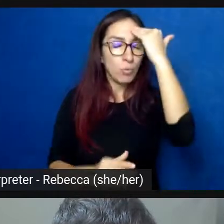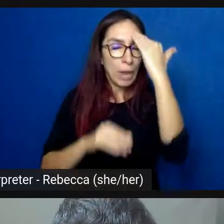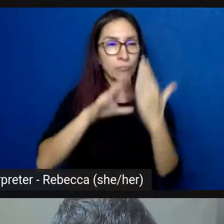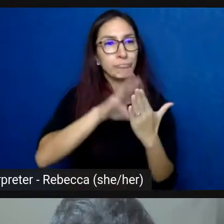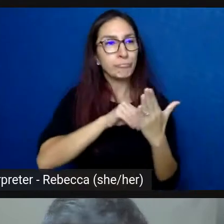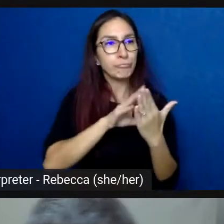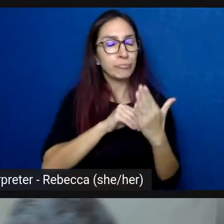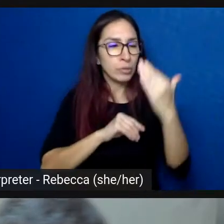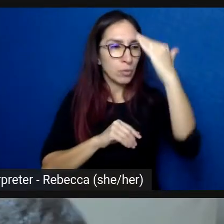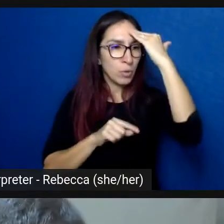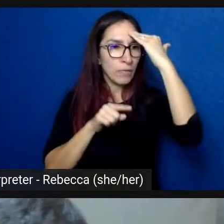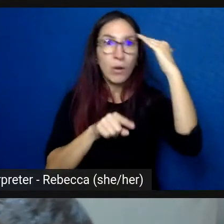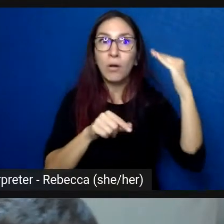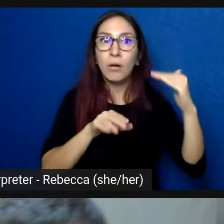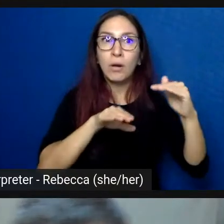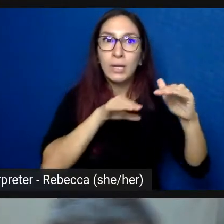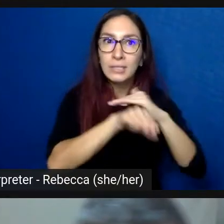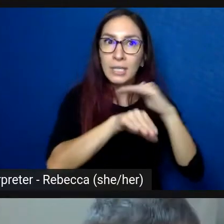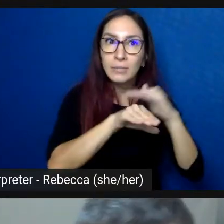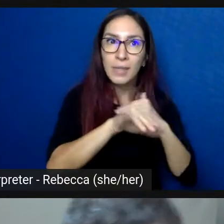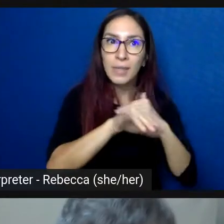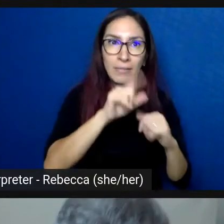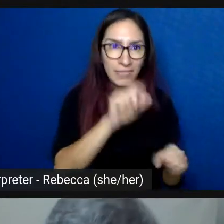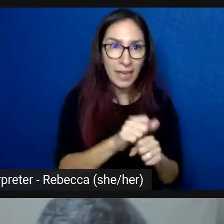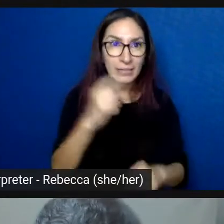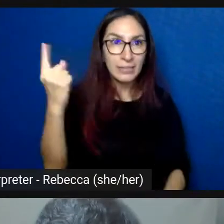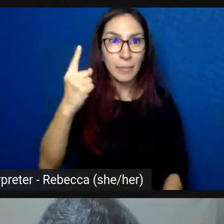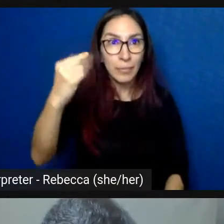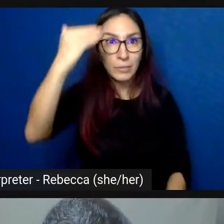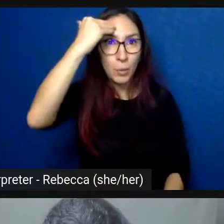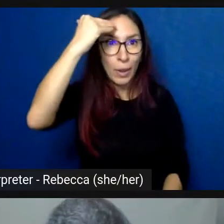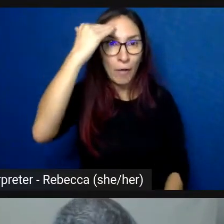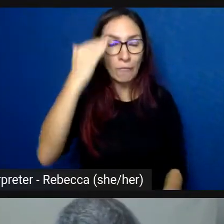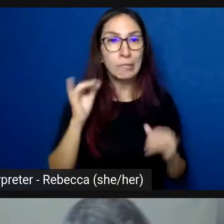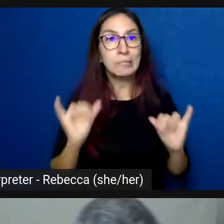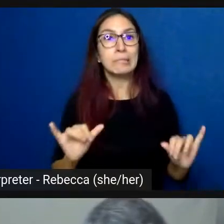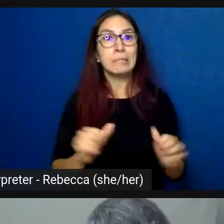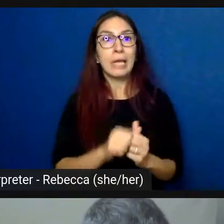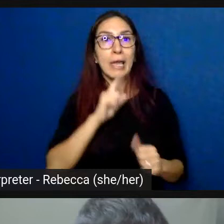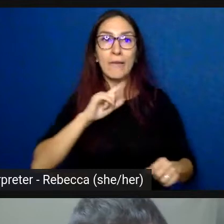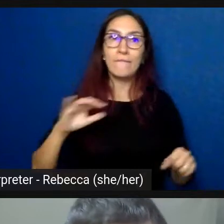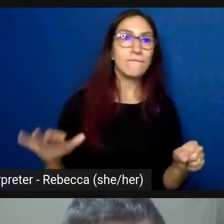accessibility, fully aware and championing it a bit like you